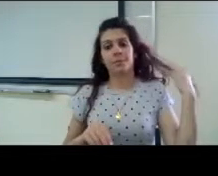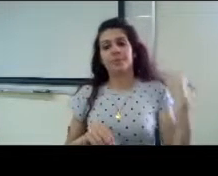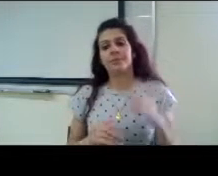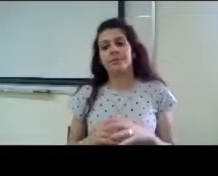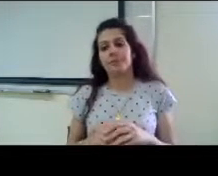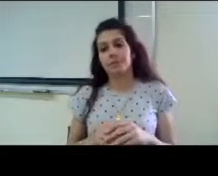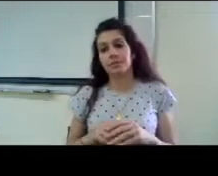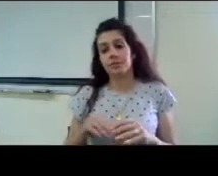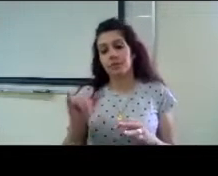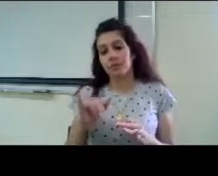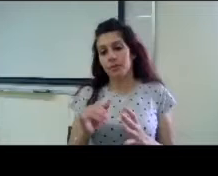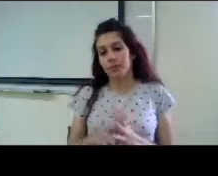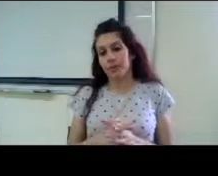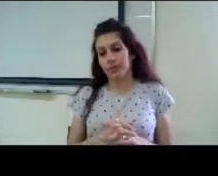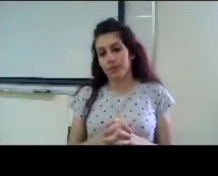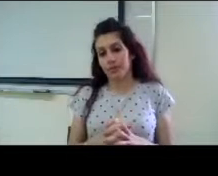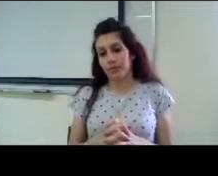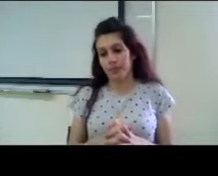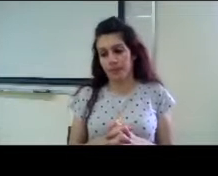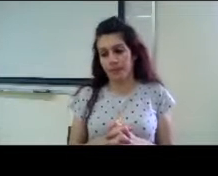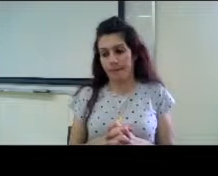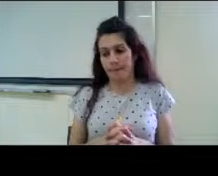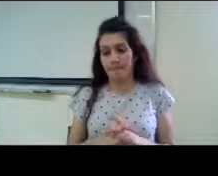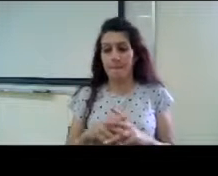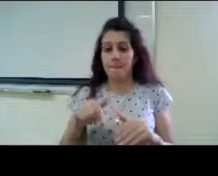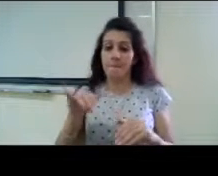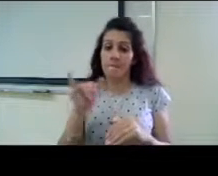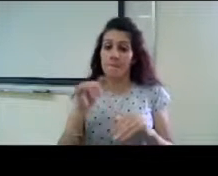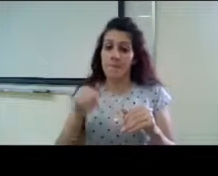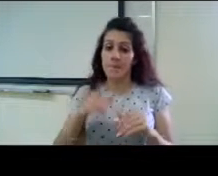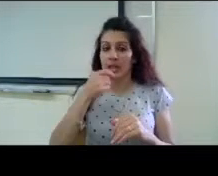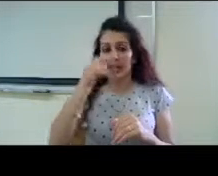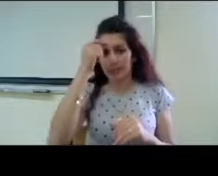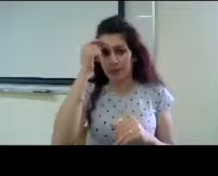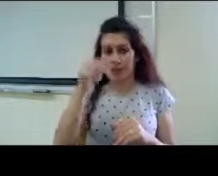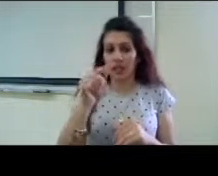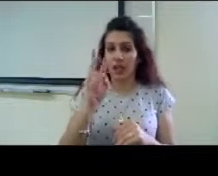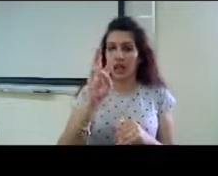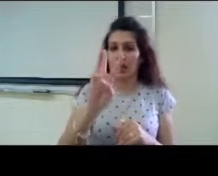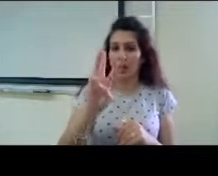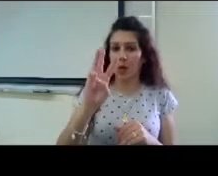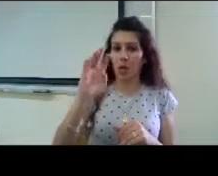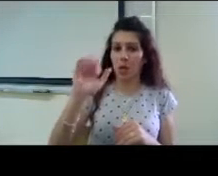stay at home I'd like to note that Calibri is designed to be inclusive and